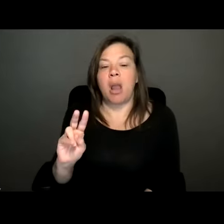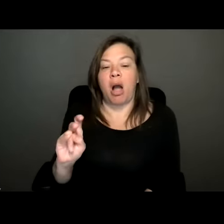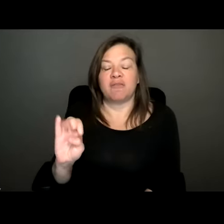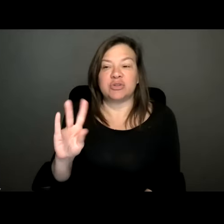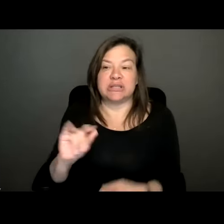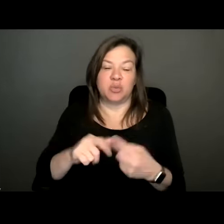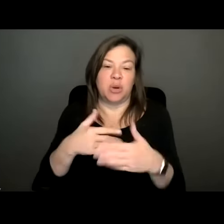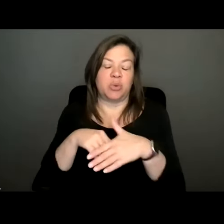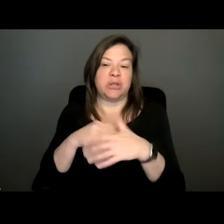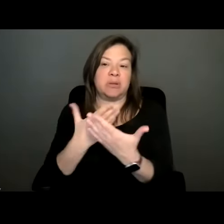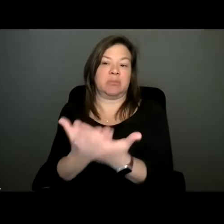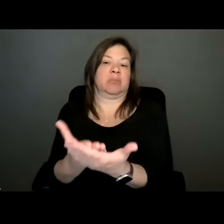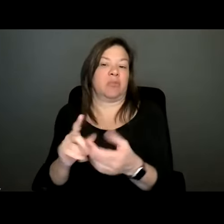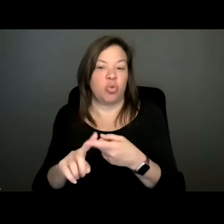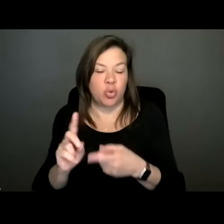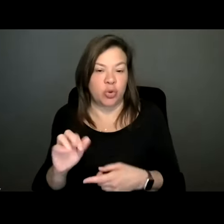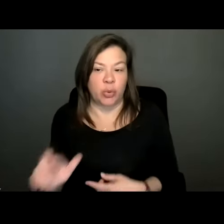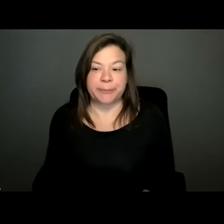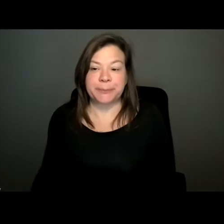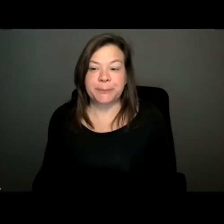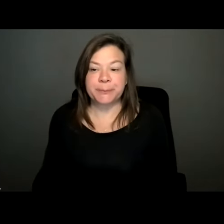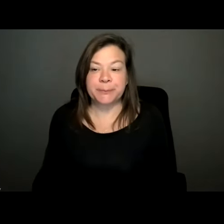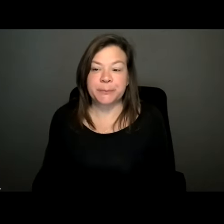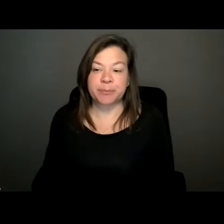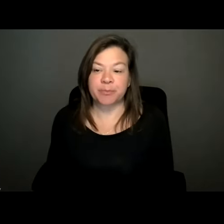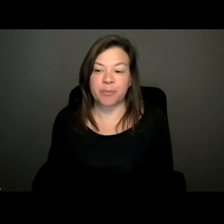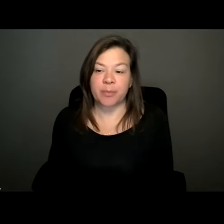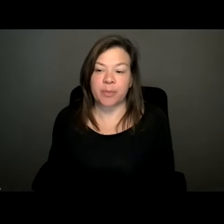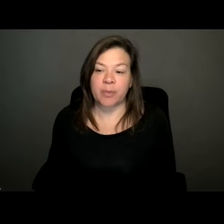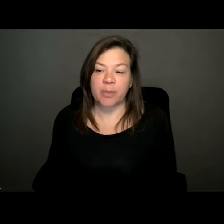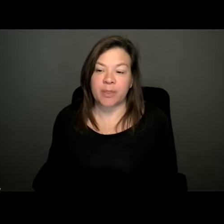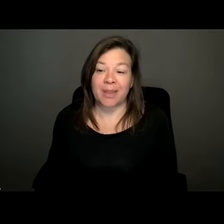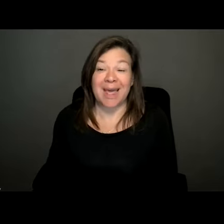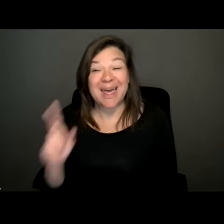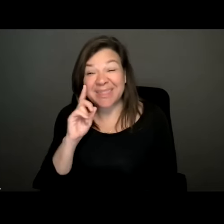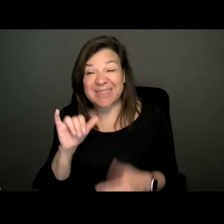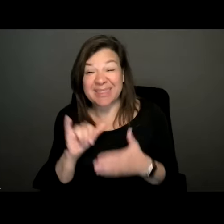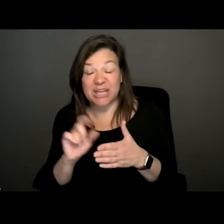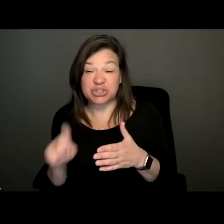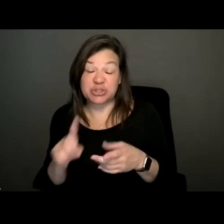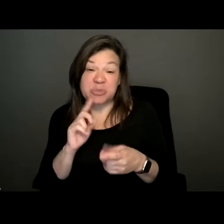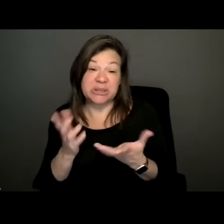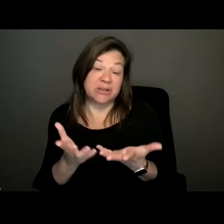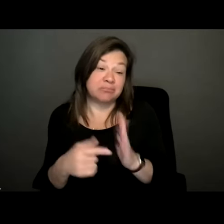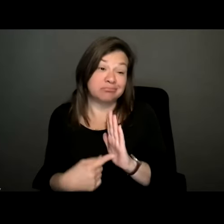or something, you know? And I think that that should be on and off, you know, presentation wise,